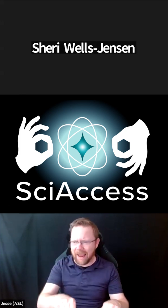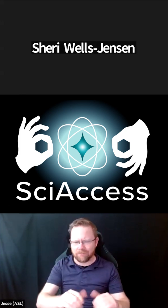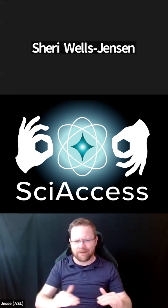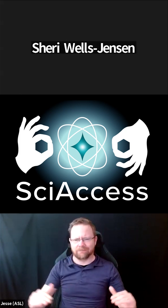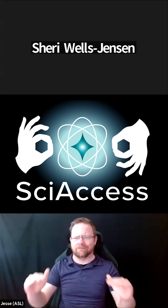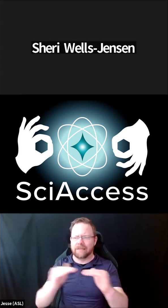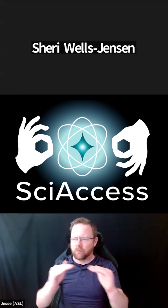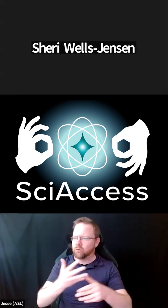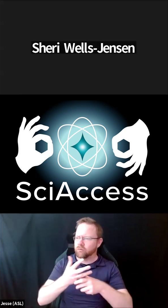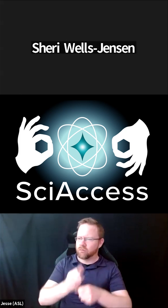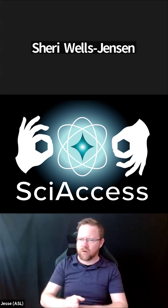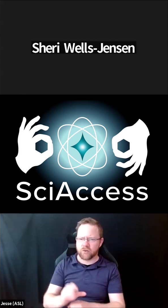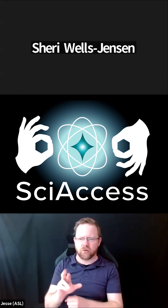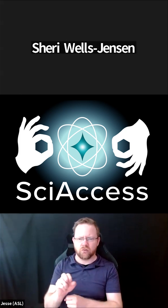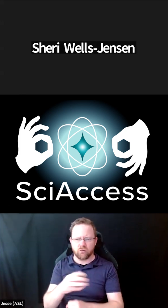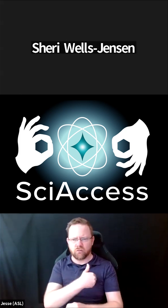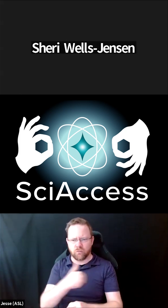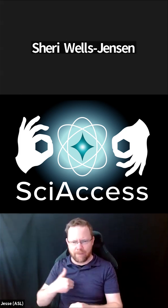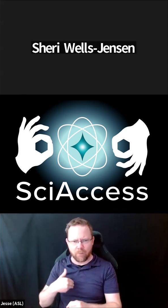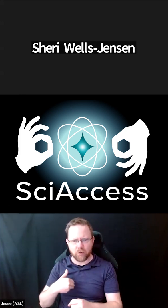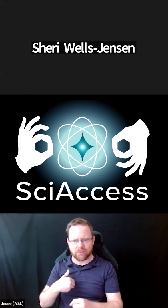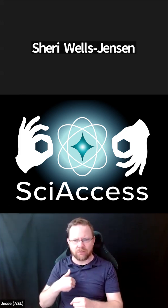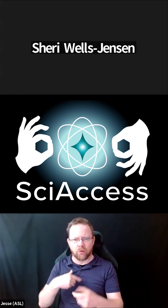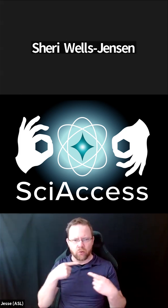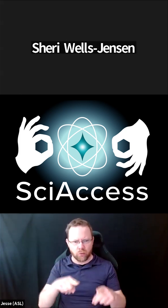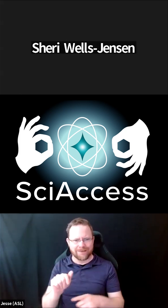We most recently had a disabled person in a